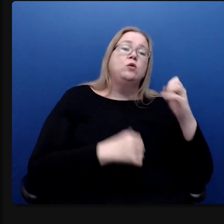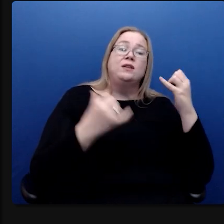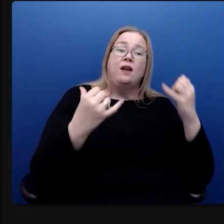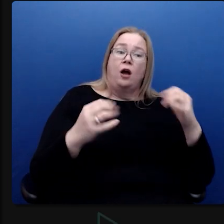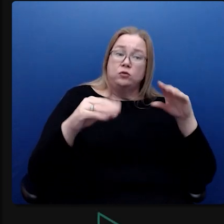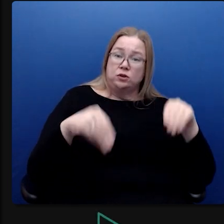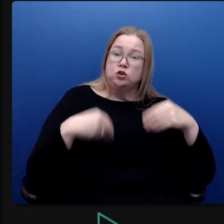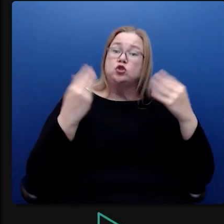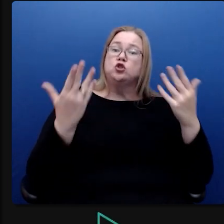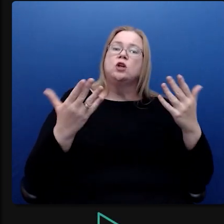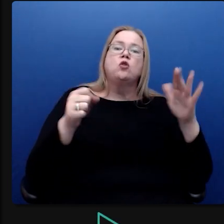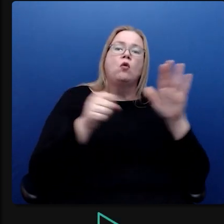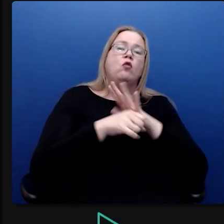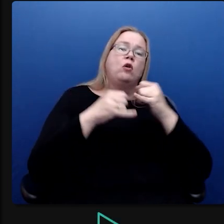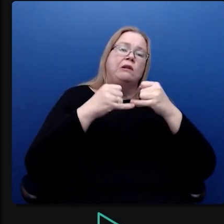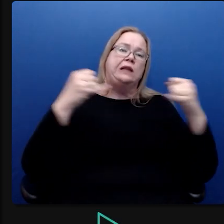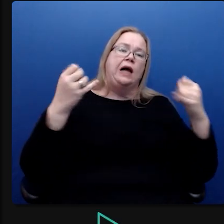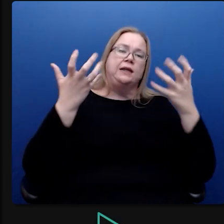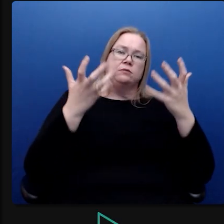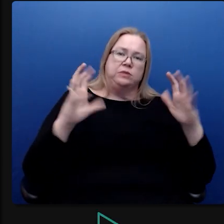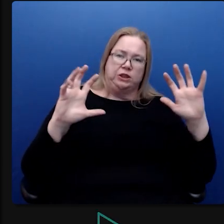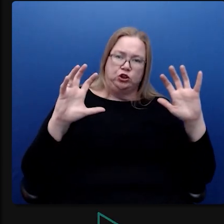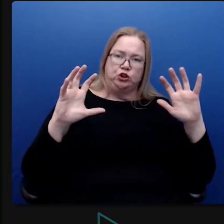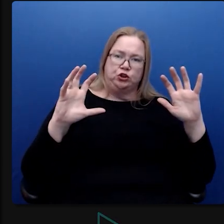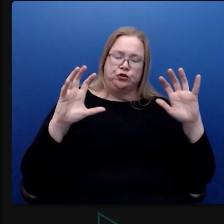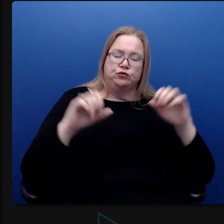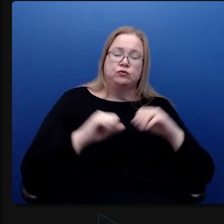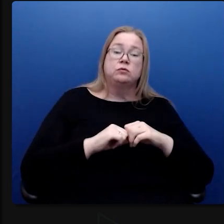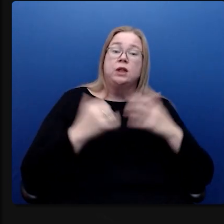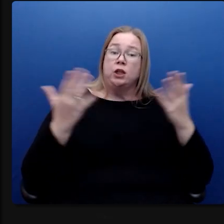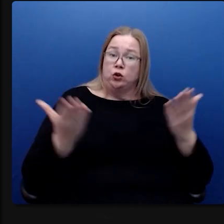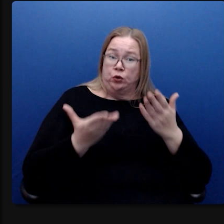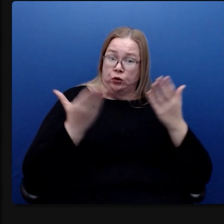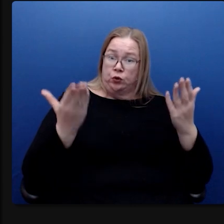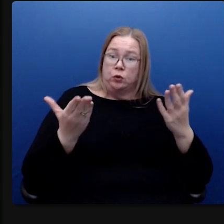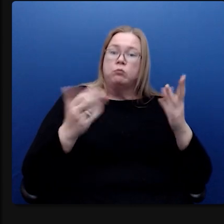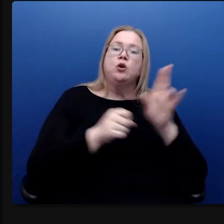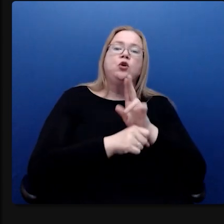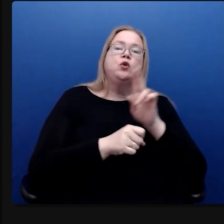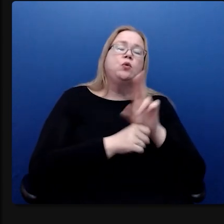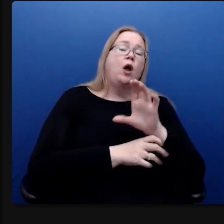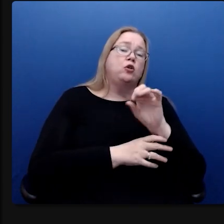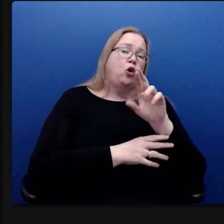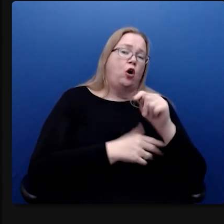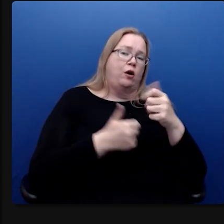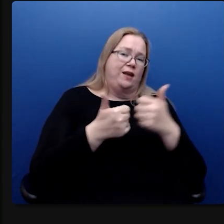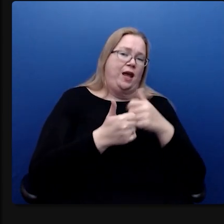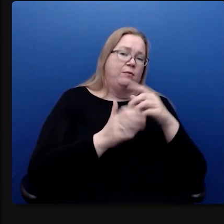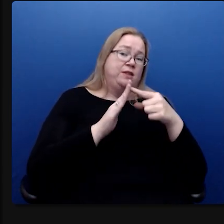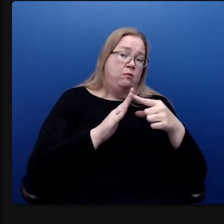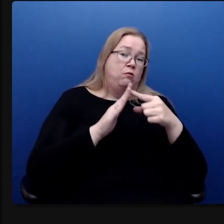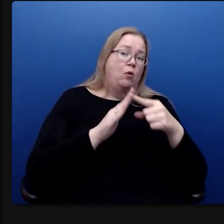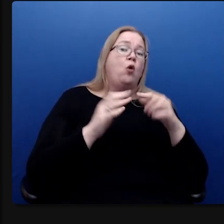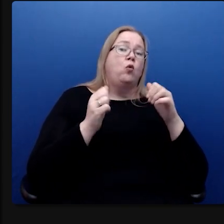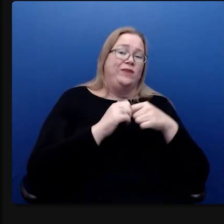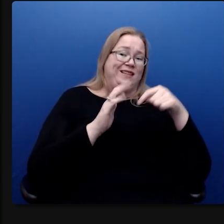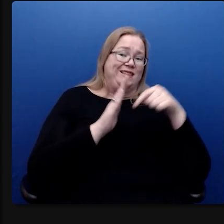IntelliCode will now suggest whole line completions. Here, I'm using the CART game demo